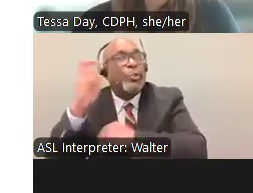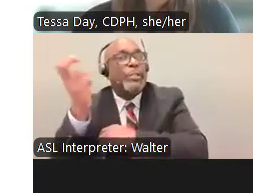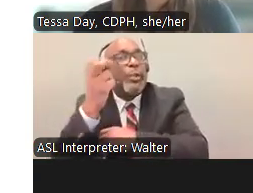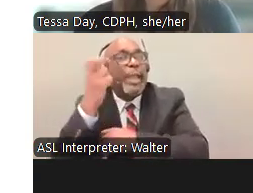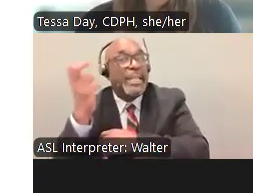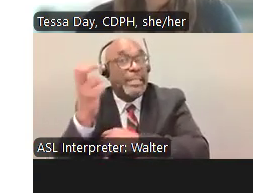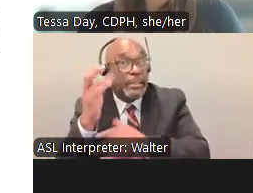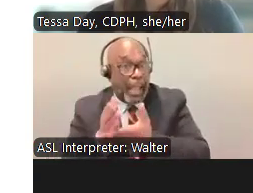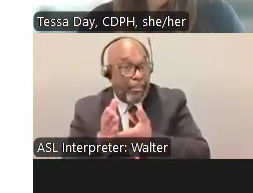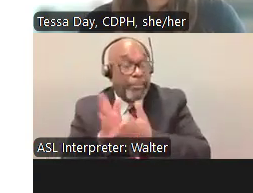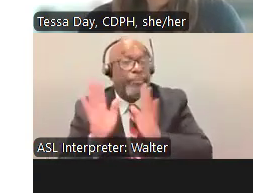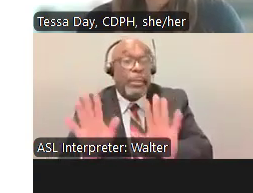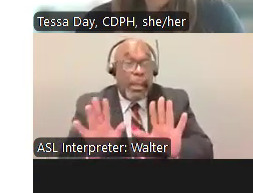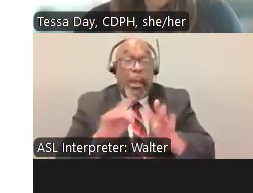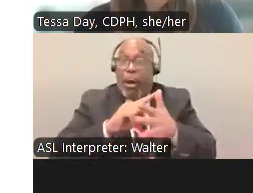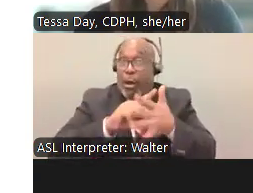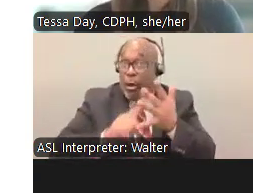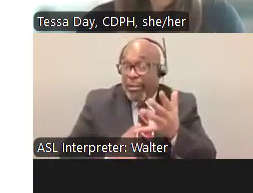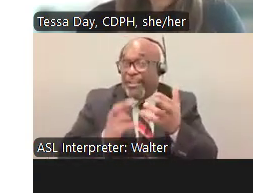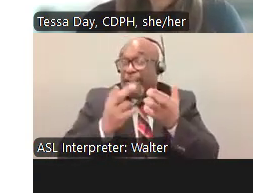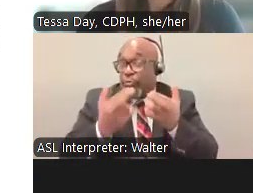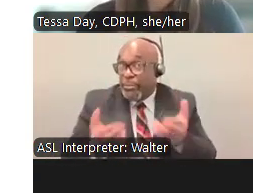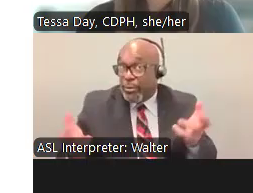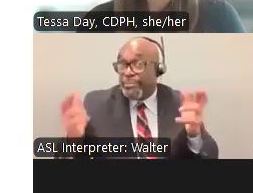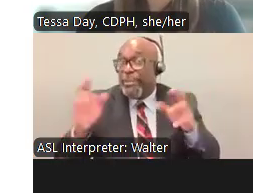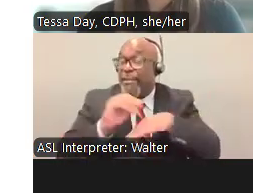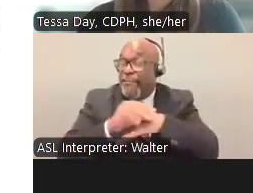13:34:05 All of these resources affect 13:34:08 mobility. They affect your